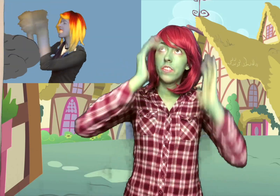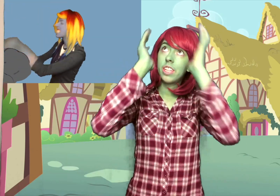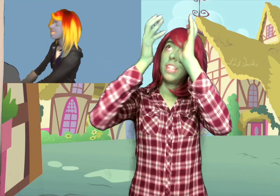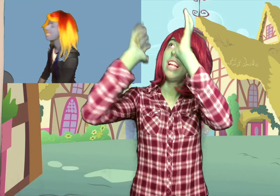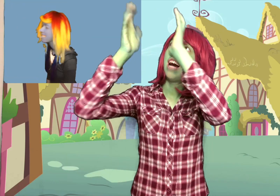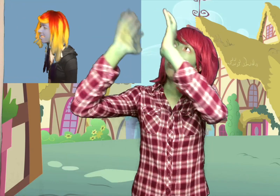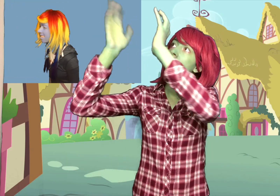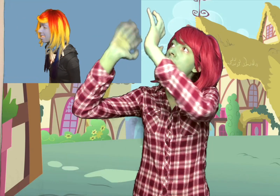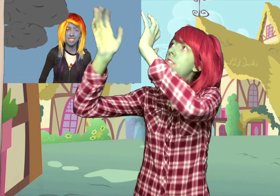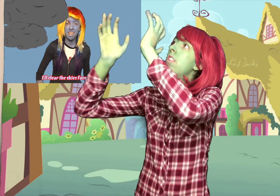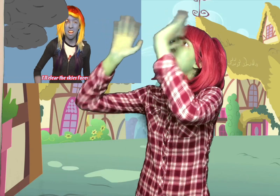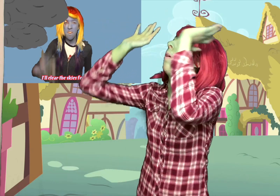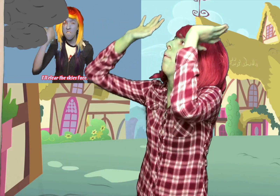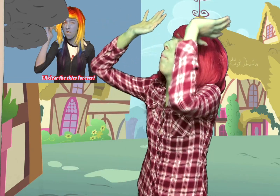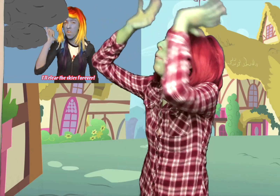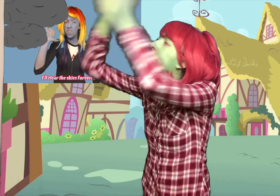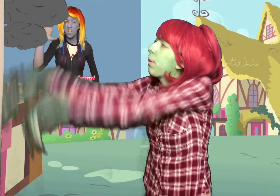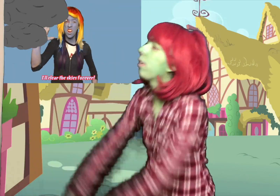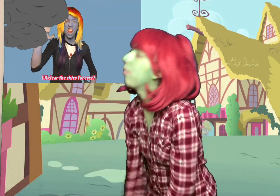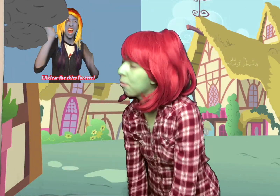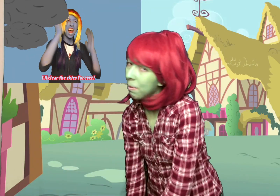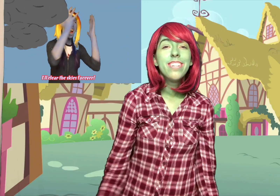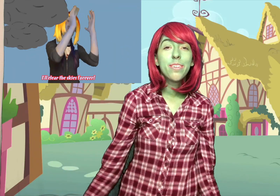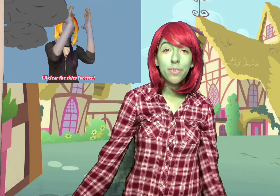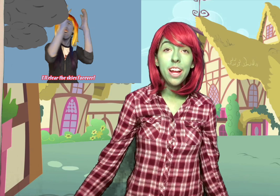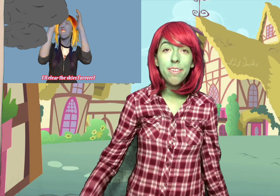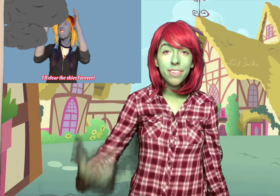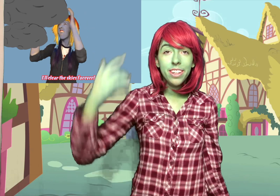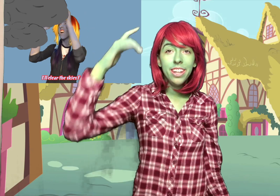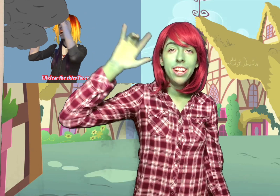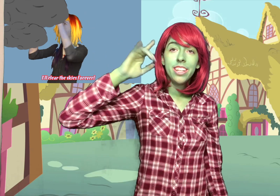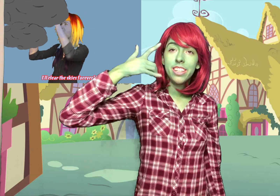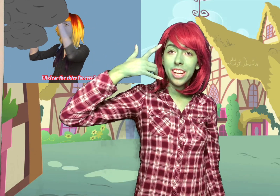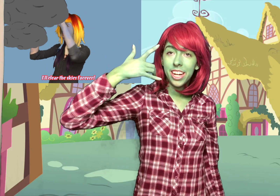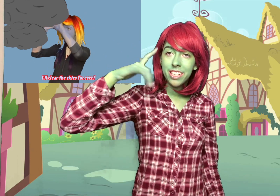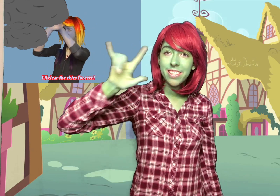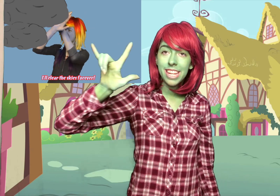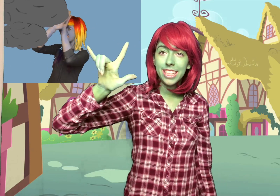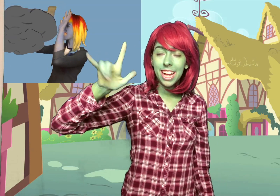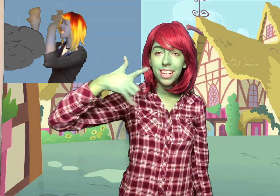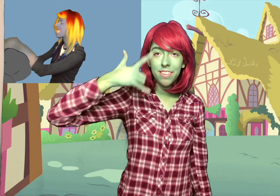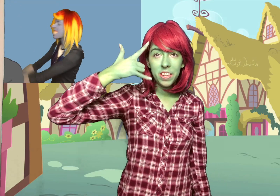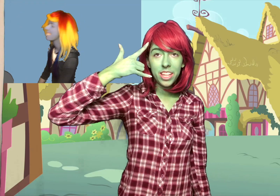the clouds get rid of them so forever your hand is like the i-love-you thing